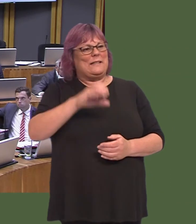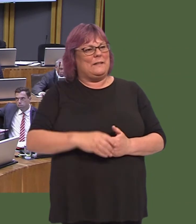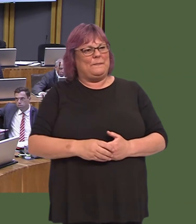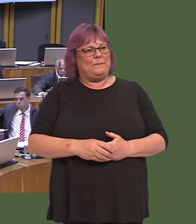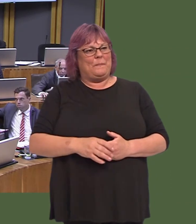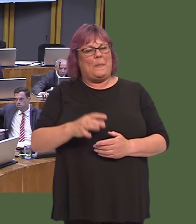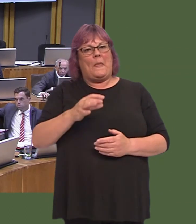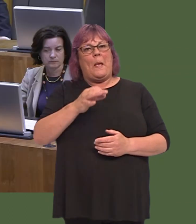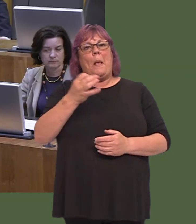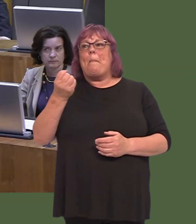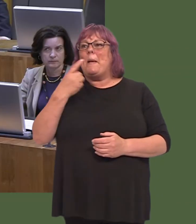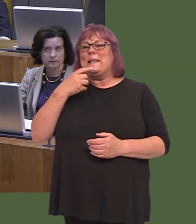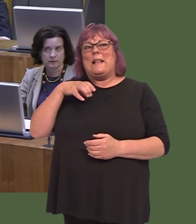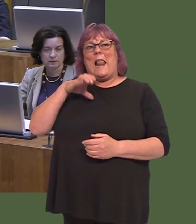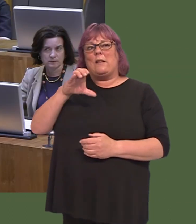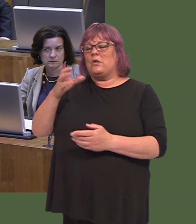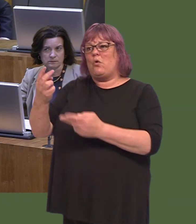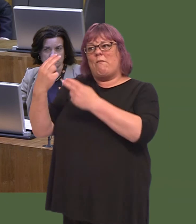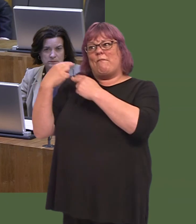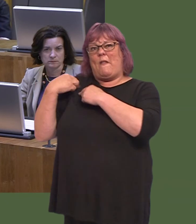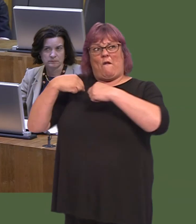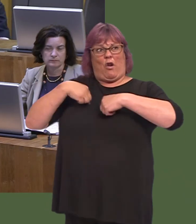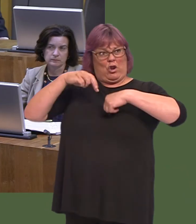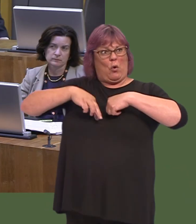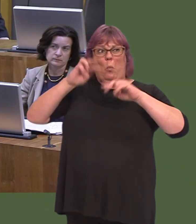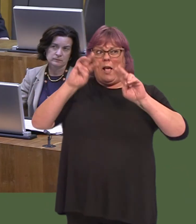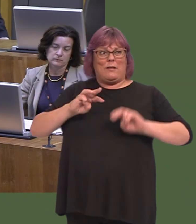Now, medicines licensing is not devolved.